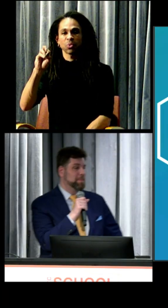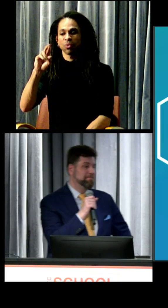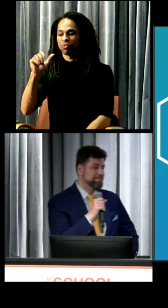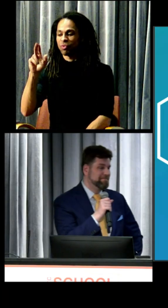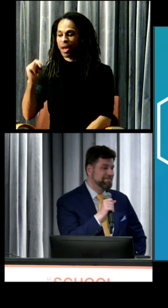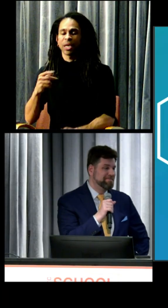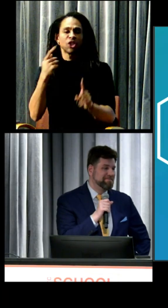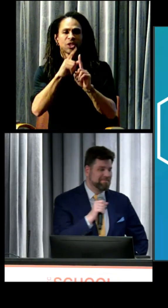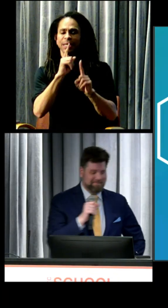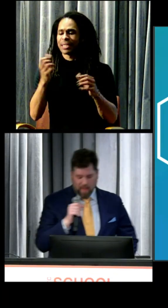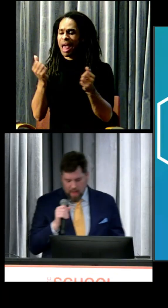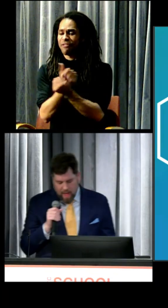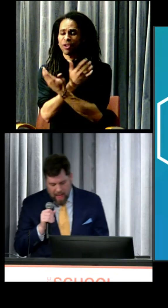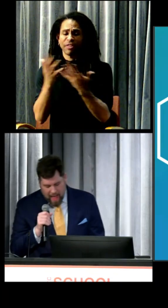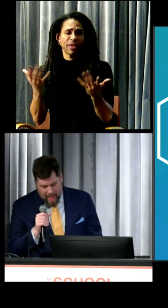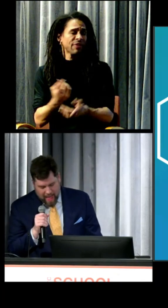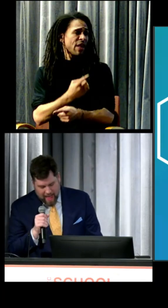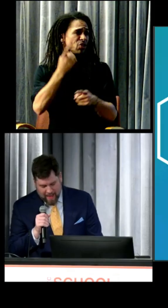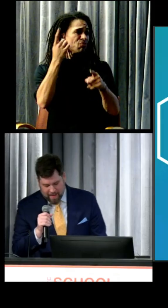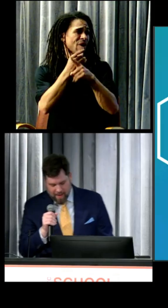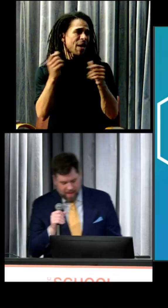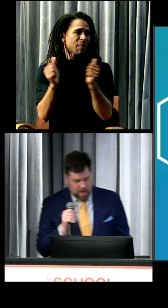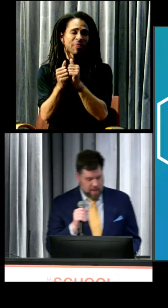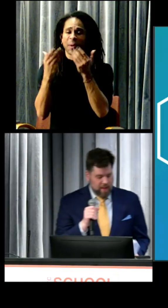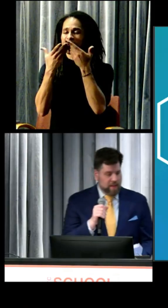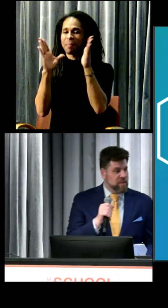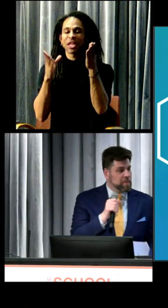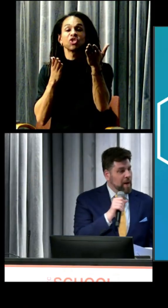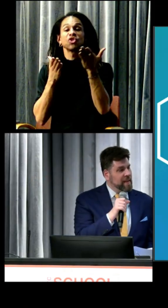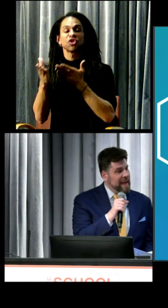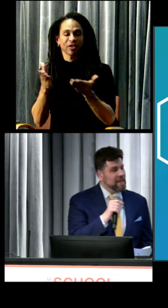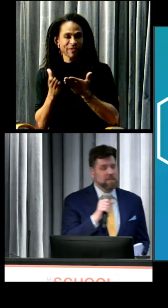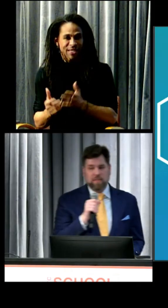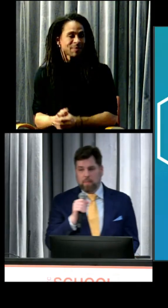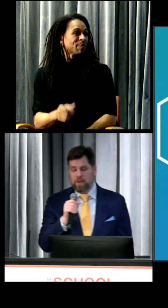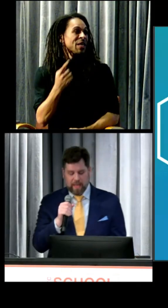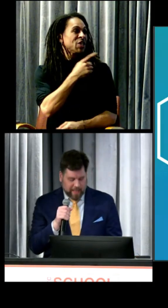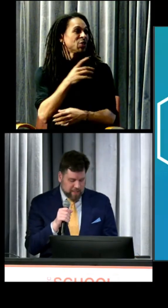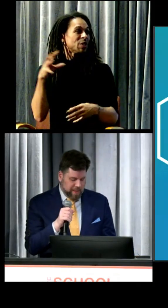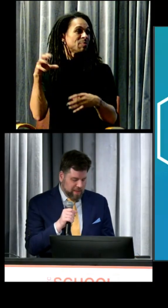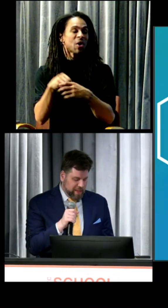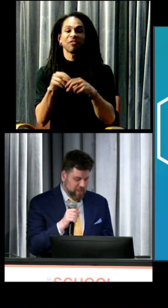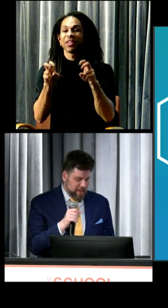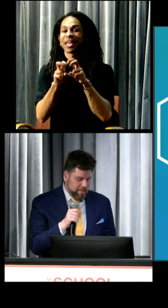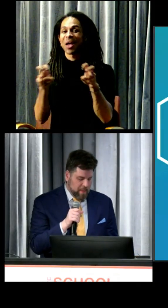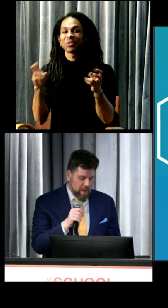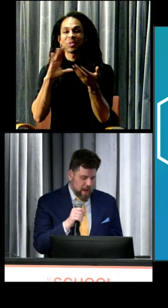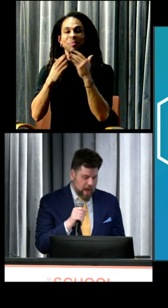of the audience members are working at smaller agencies who have some of the same concerns, but maybe they're on a team of just one or two.